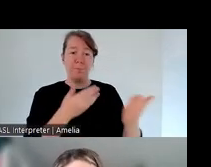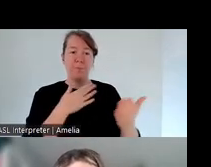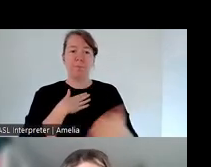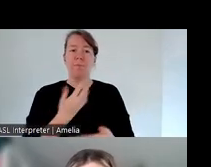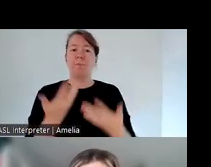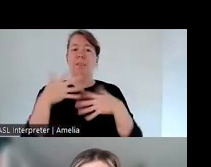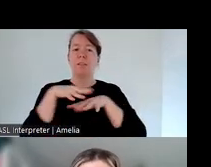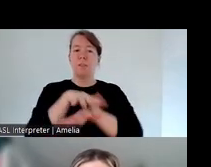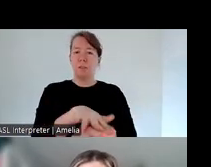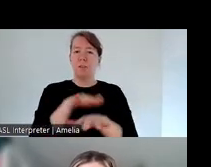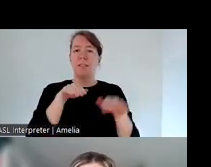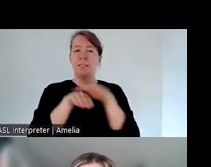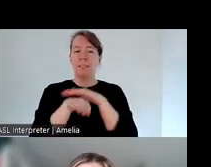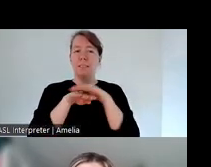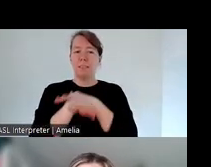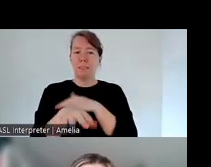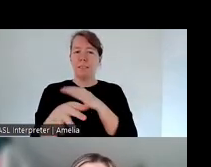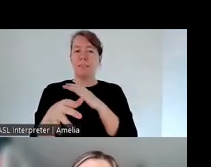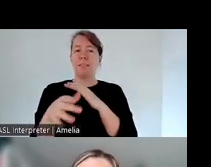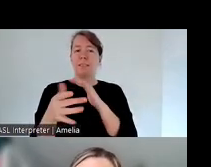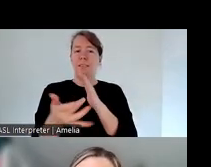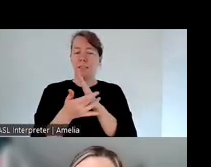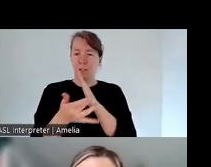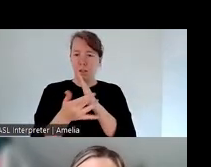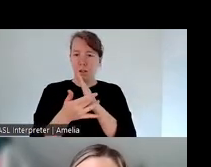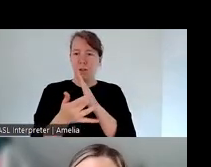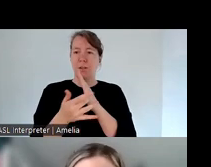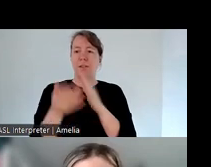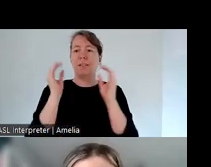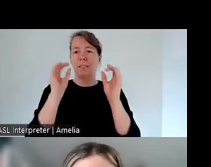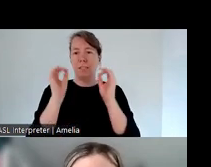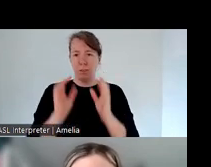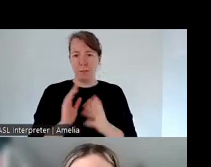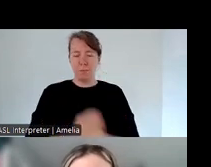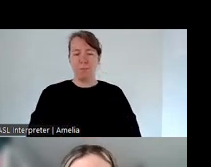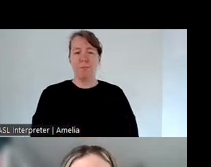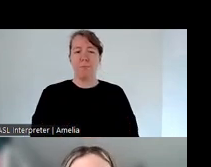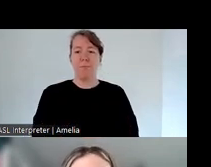or, “accessible technology into teaching”. Um, next slide, please.